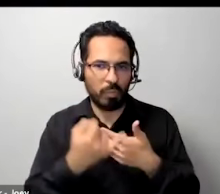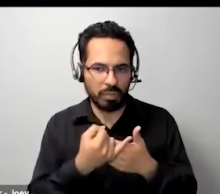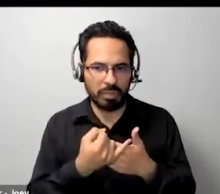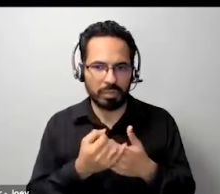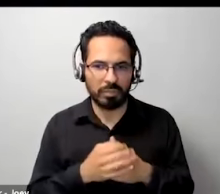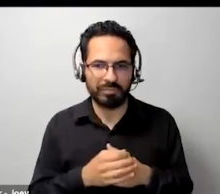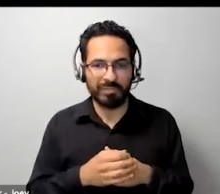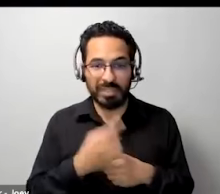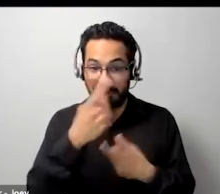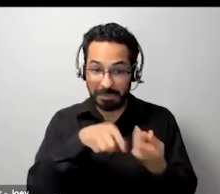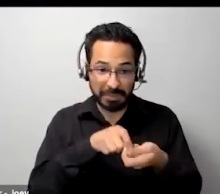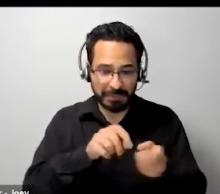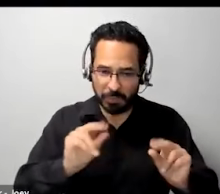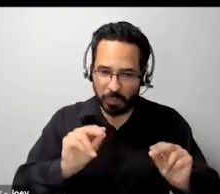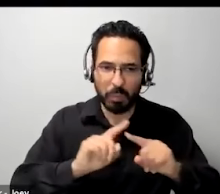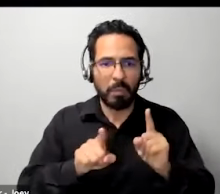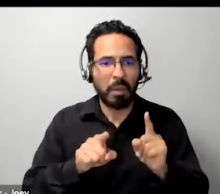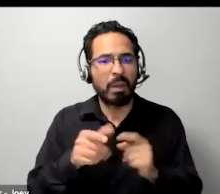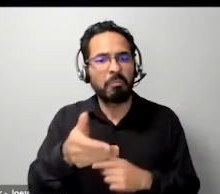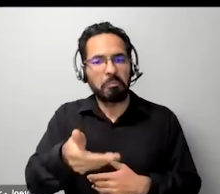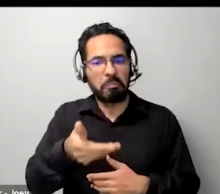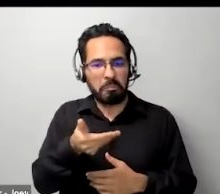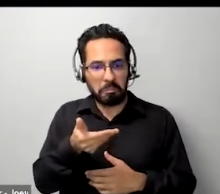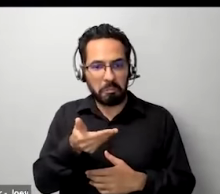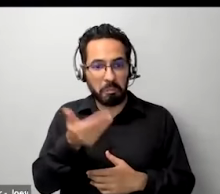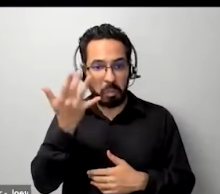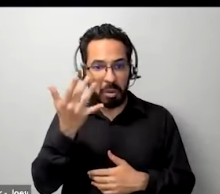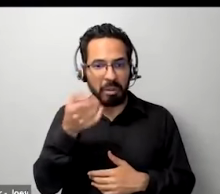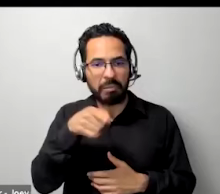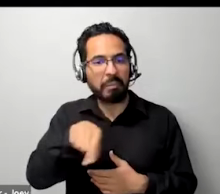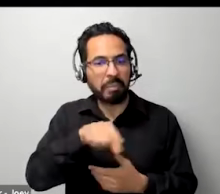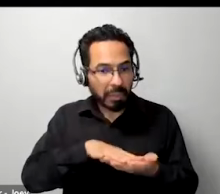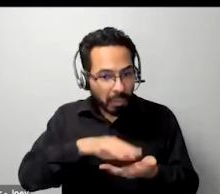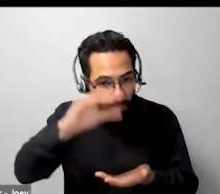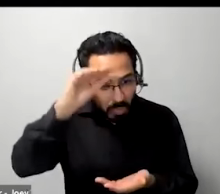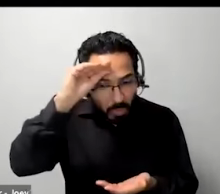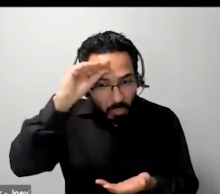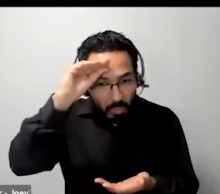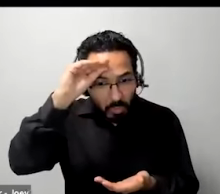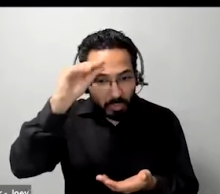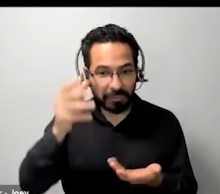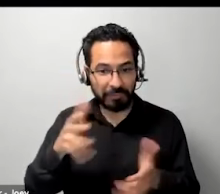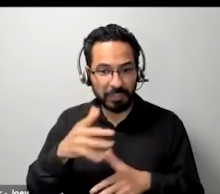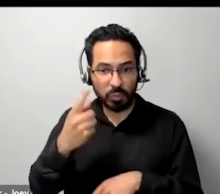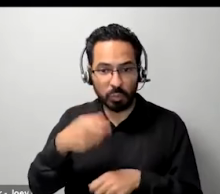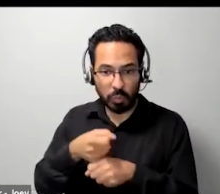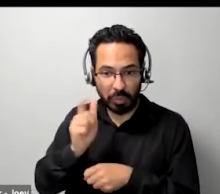but they're brought in to learn and to, at the end of the year, they present their project.